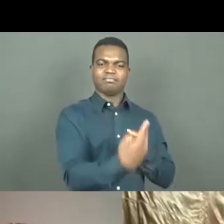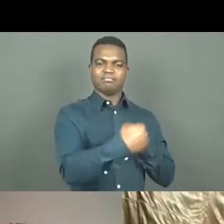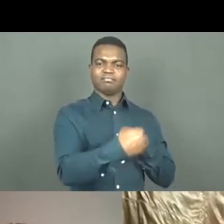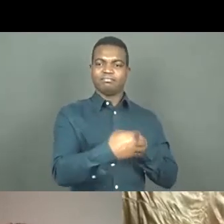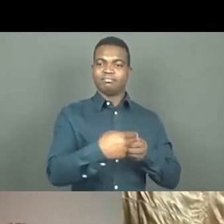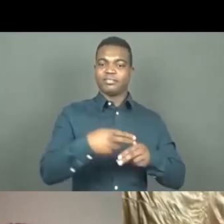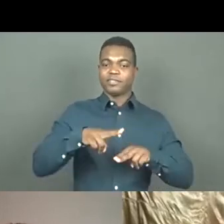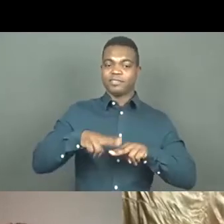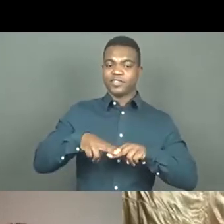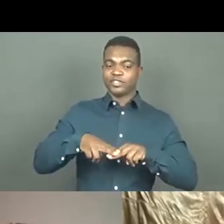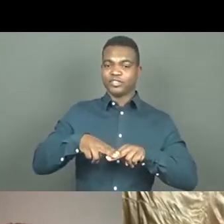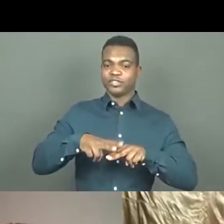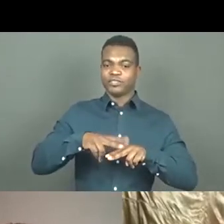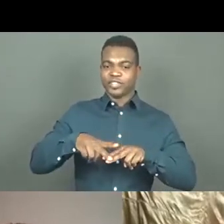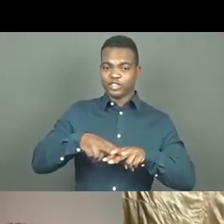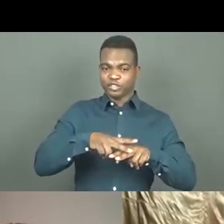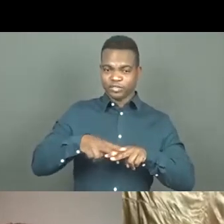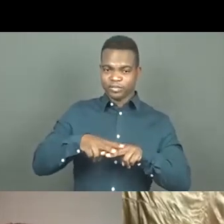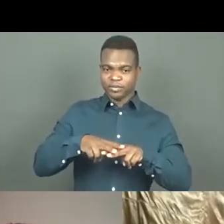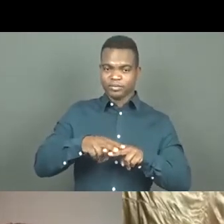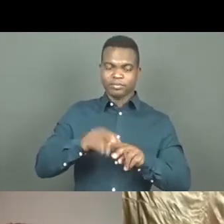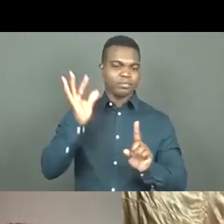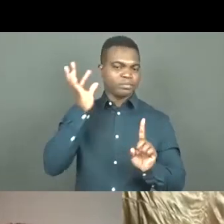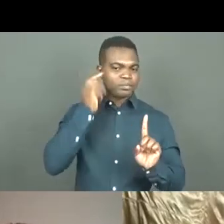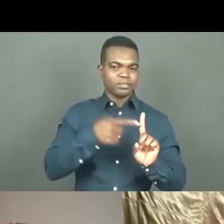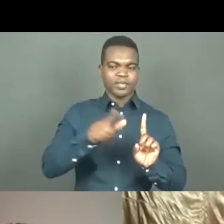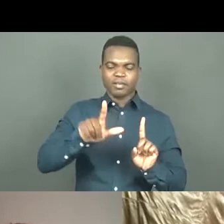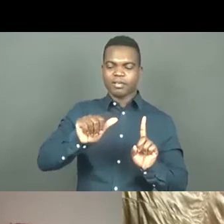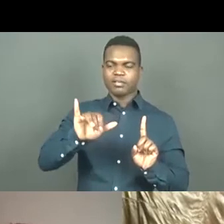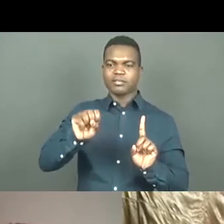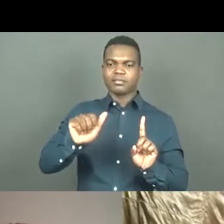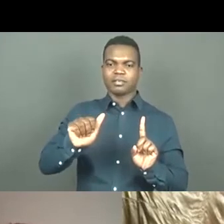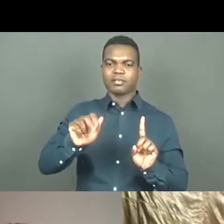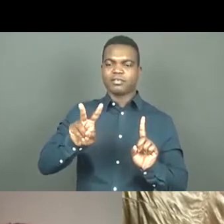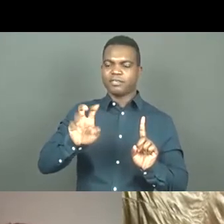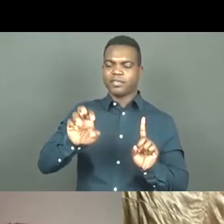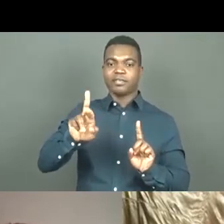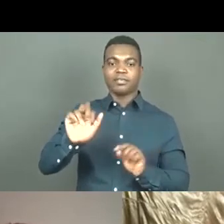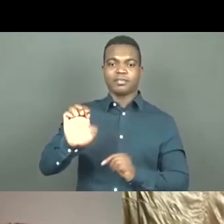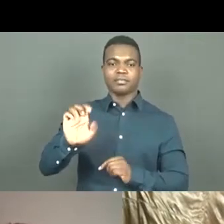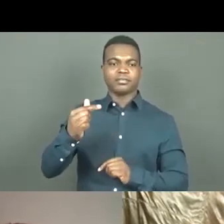Pacific organisations of and for persons with disabilities. So, good evening, Laisa. Lovely to have you with us.